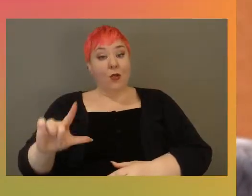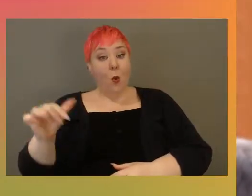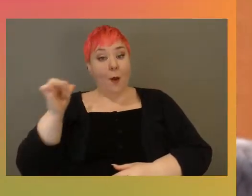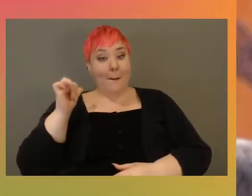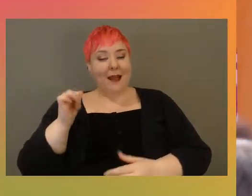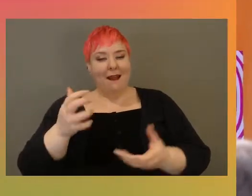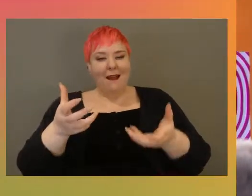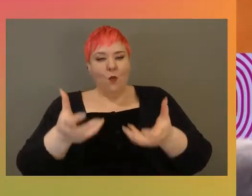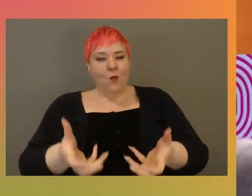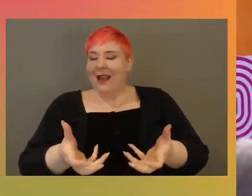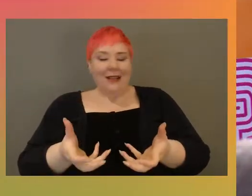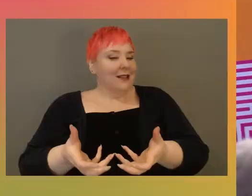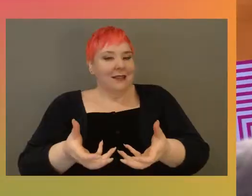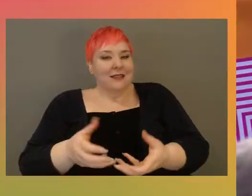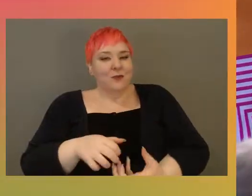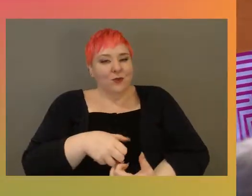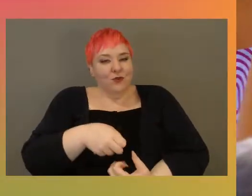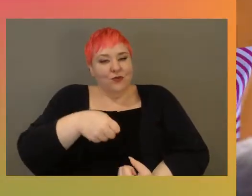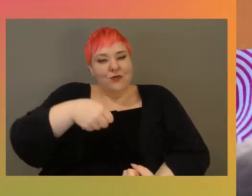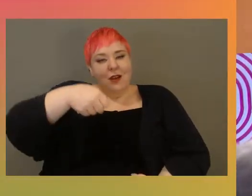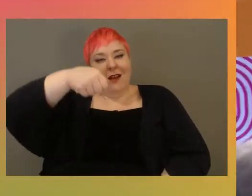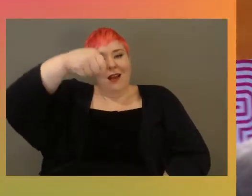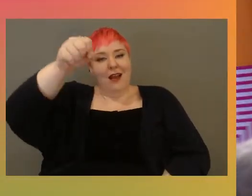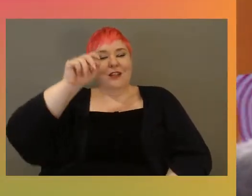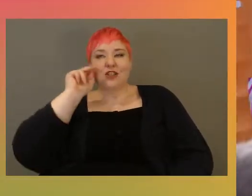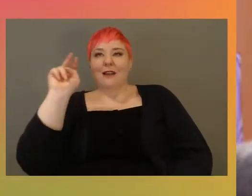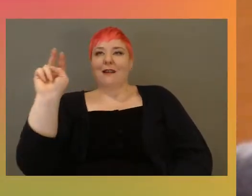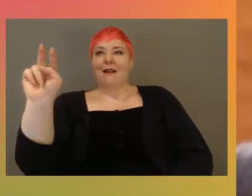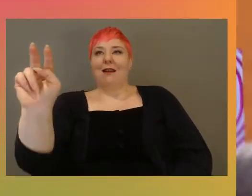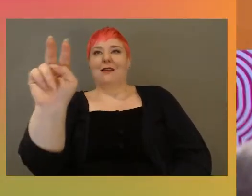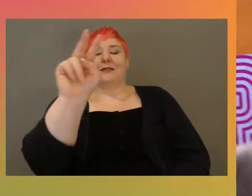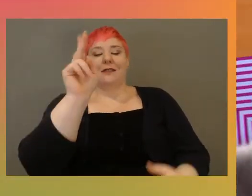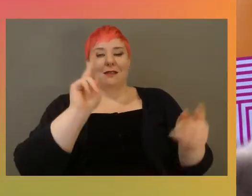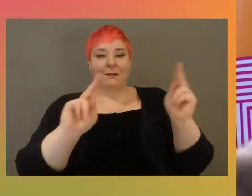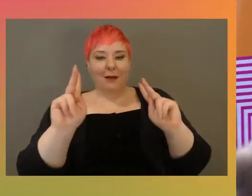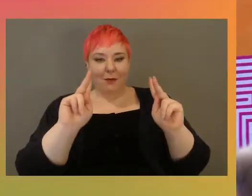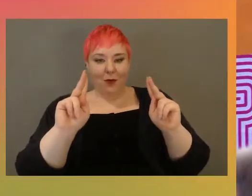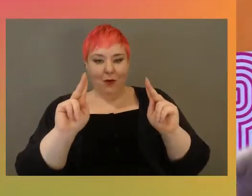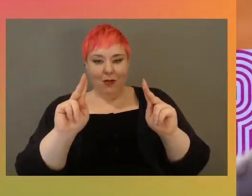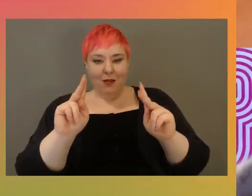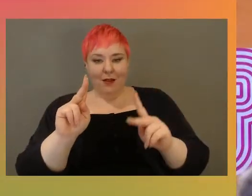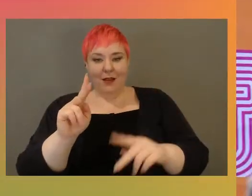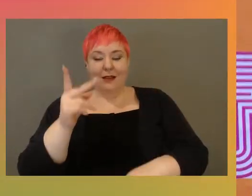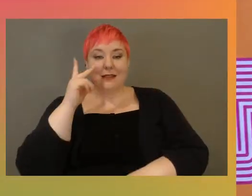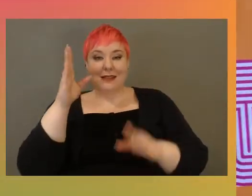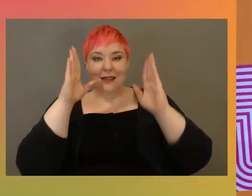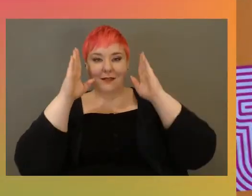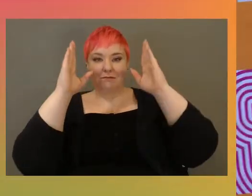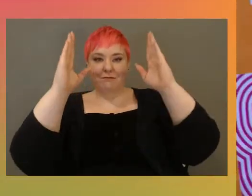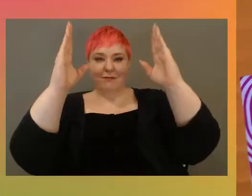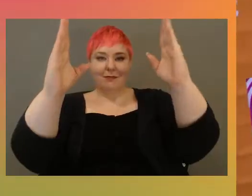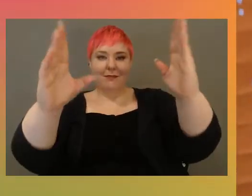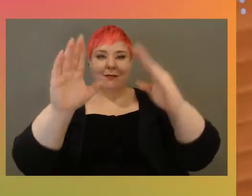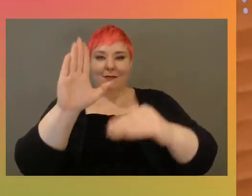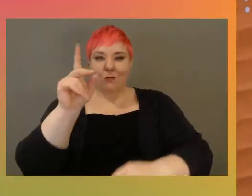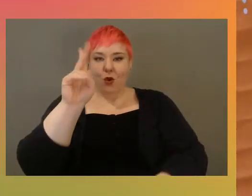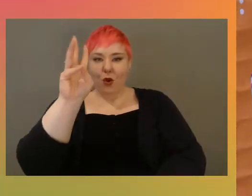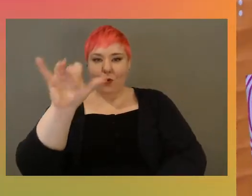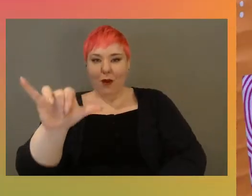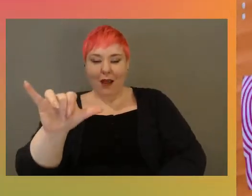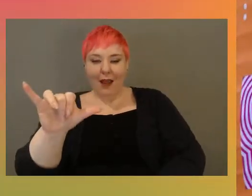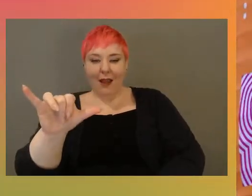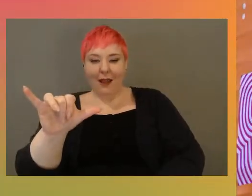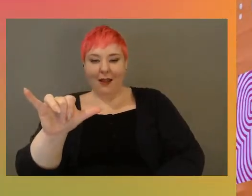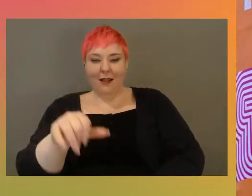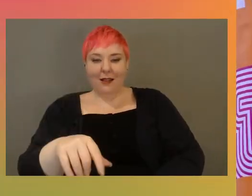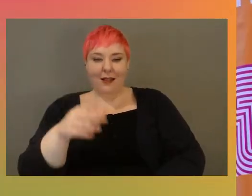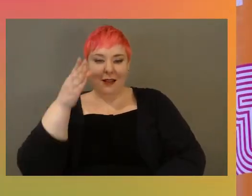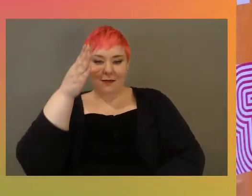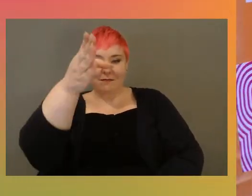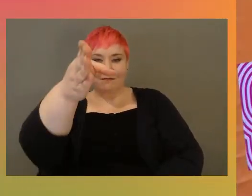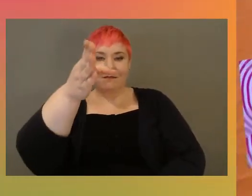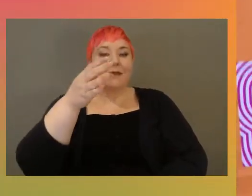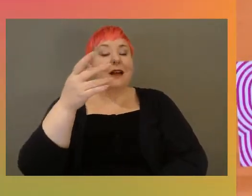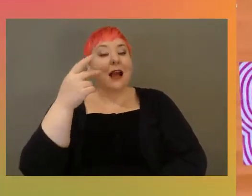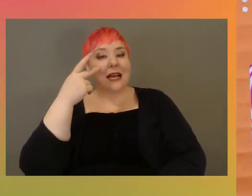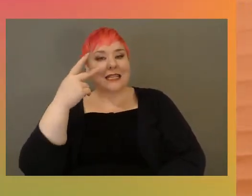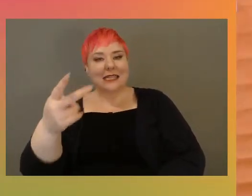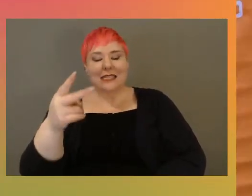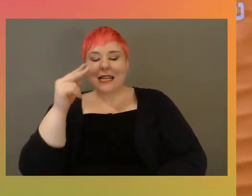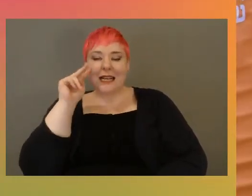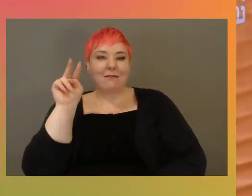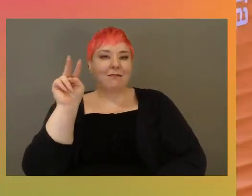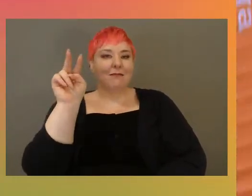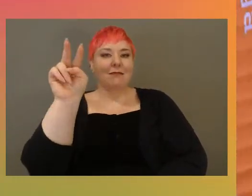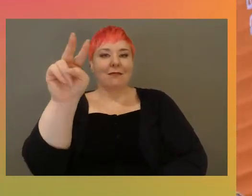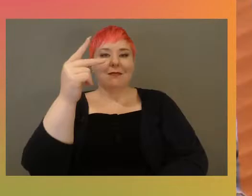GROUND, LOWER BACK, GAZE OUT